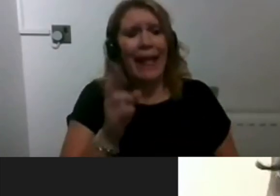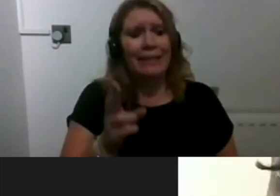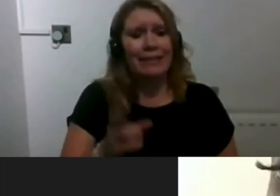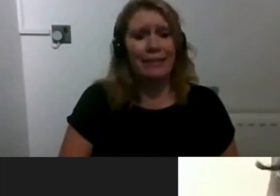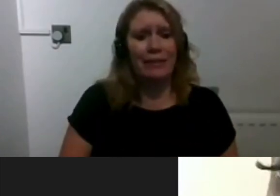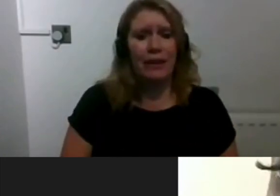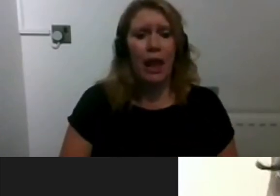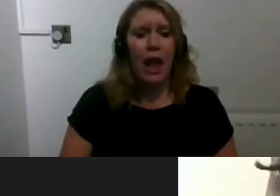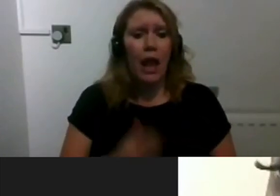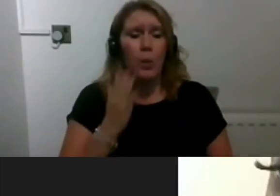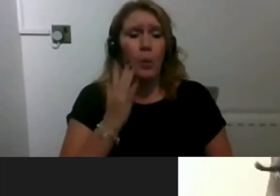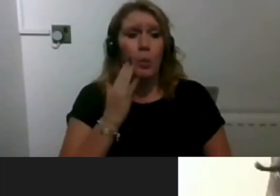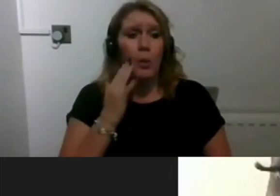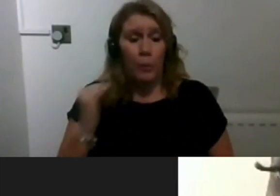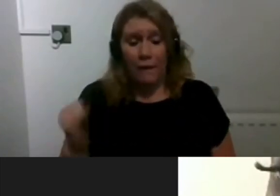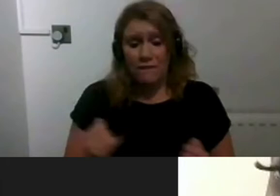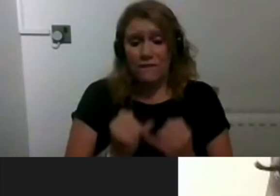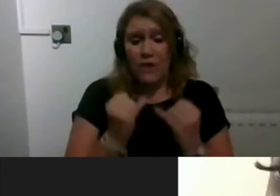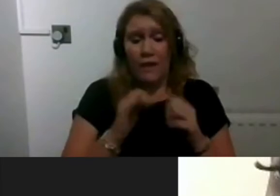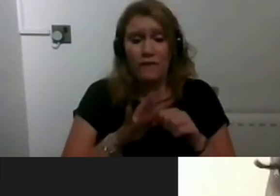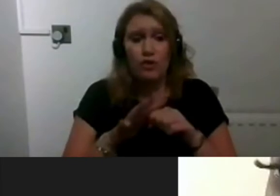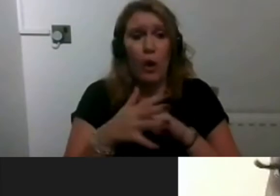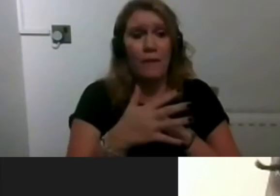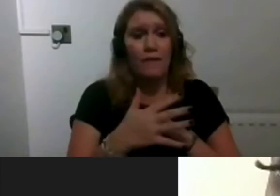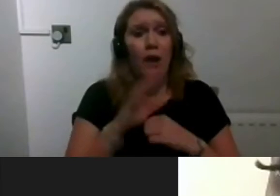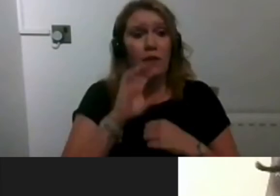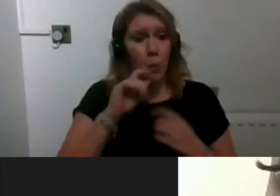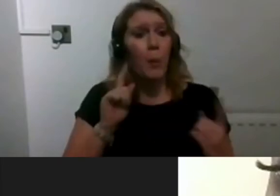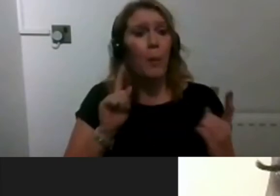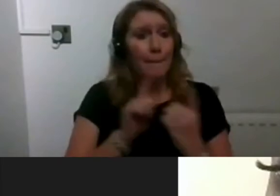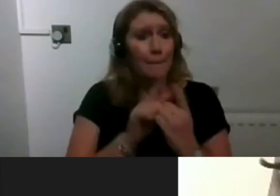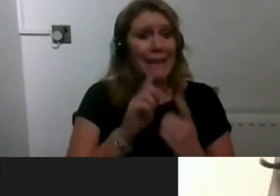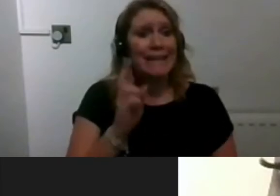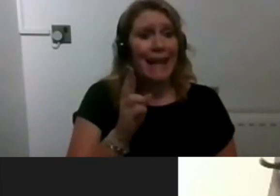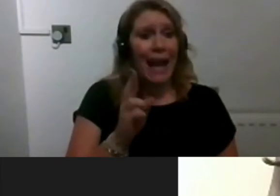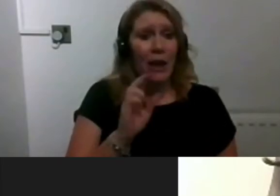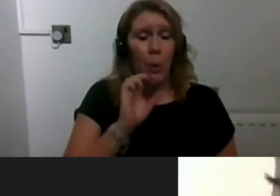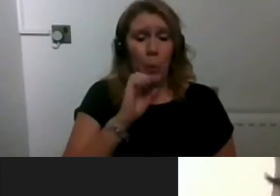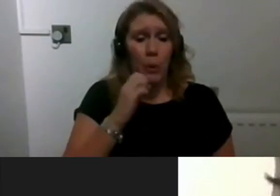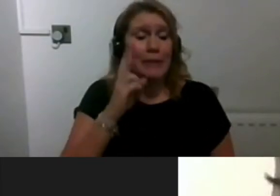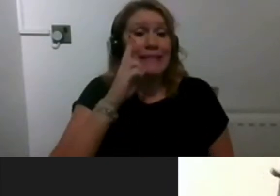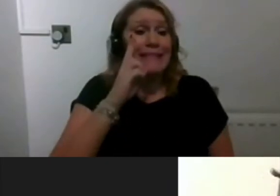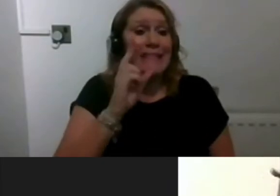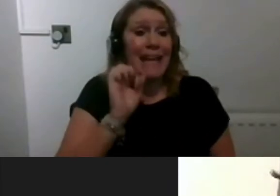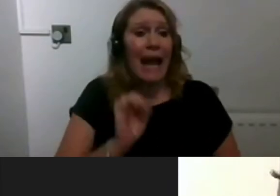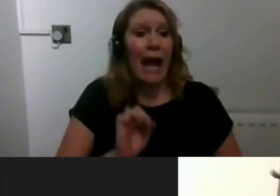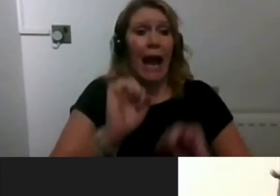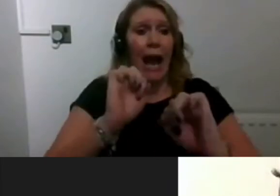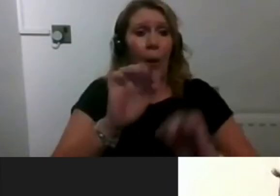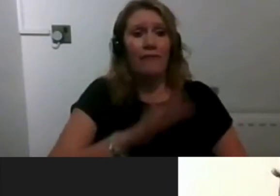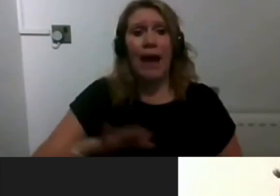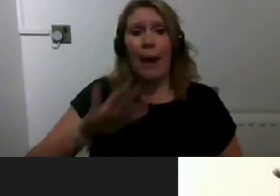And this will never happen again? Thank you.